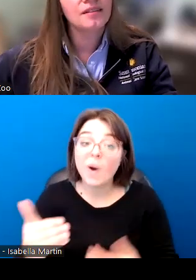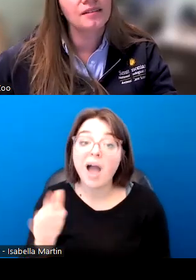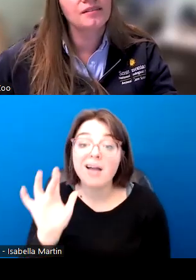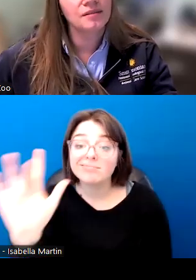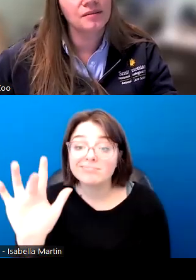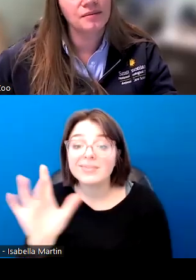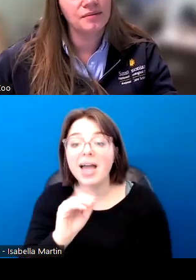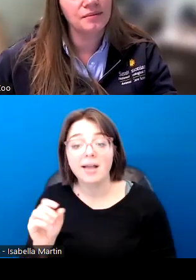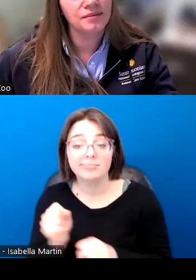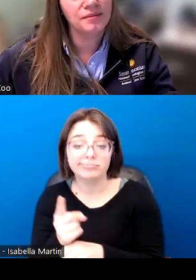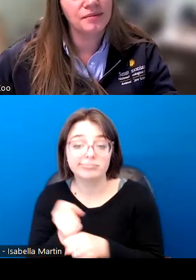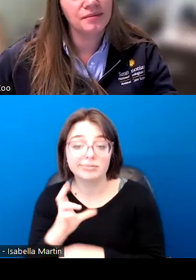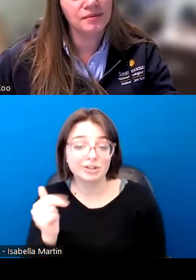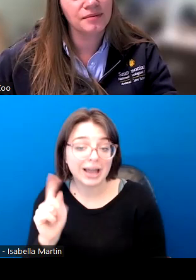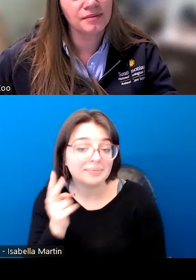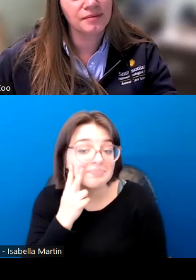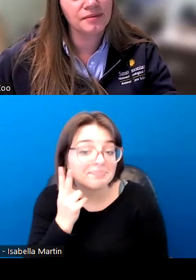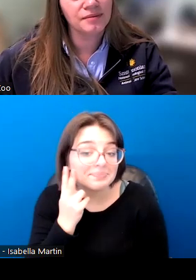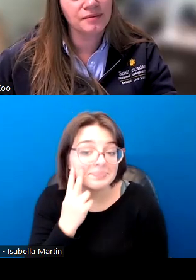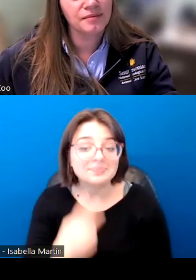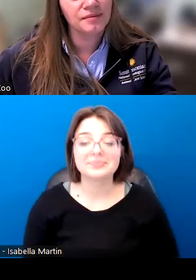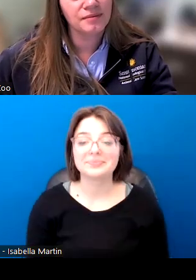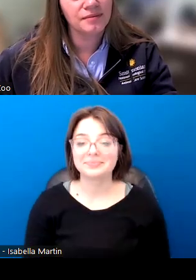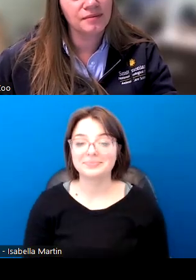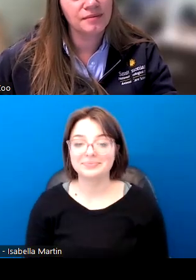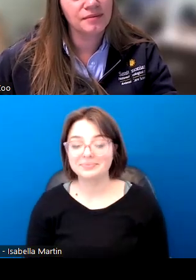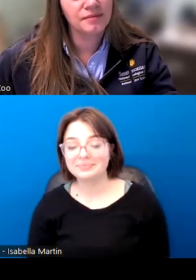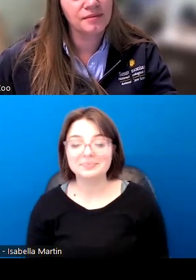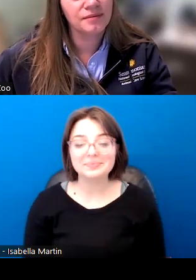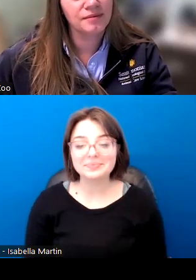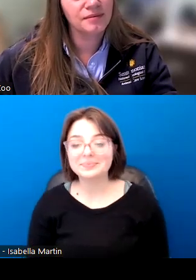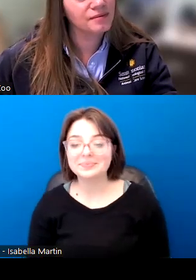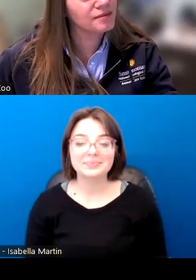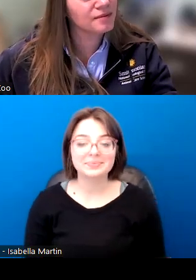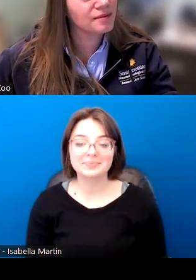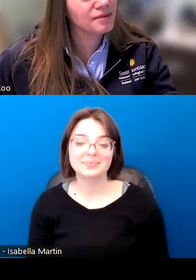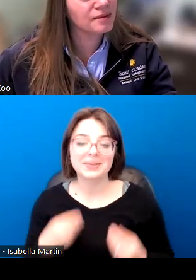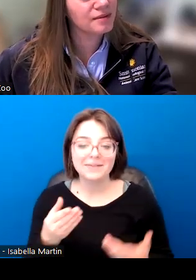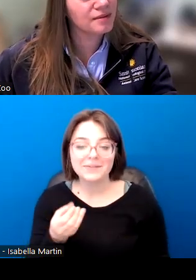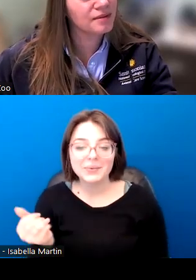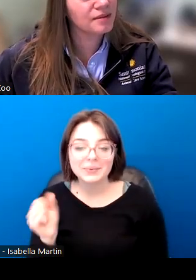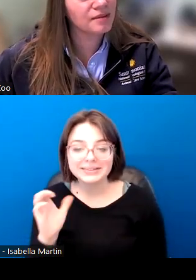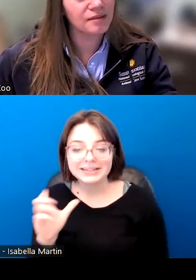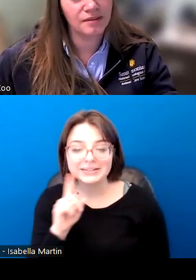to see how she does this, I'll give you another few seconds on that poll. So that is really interesting